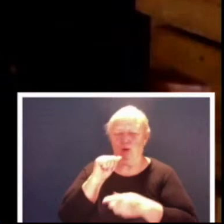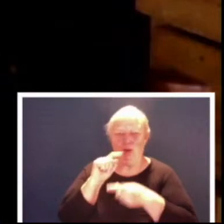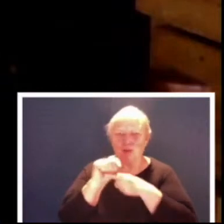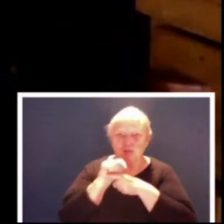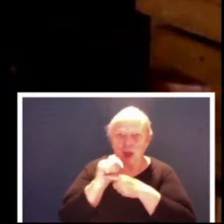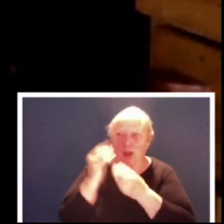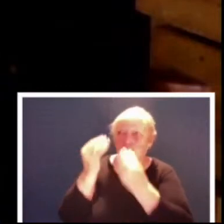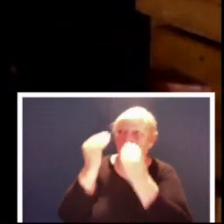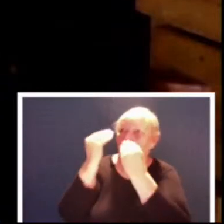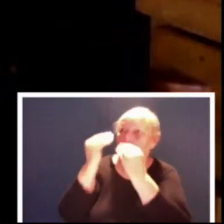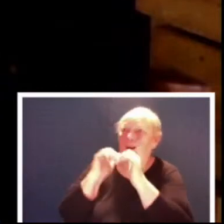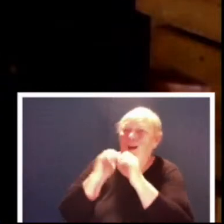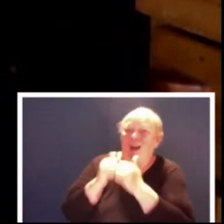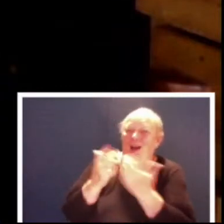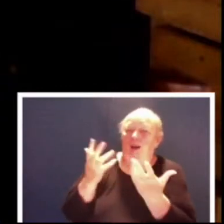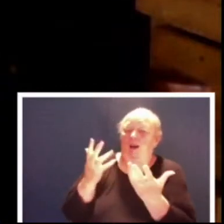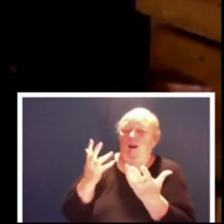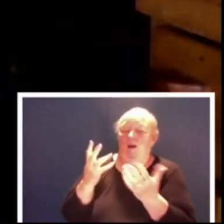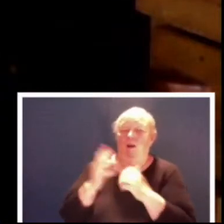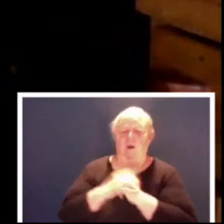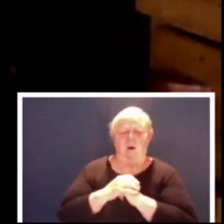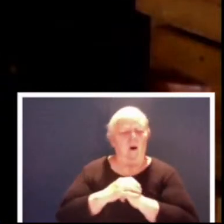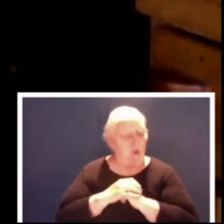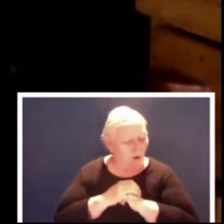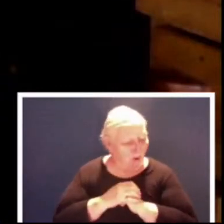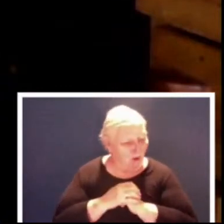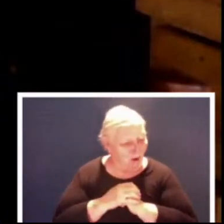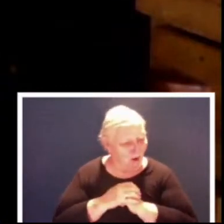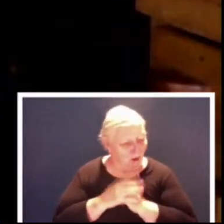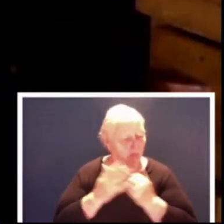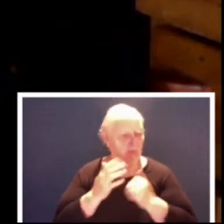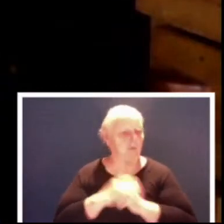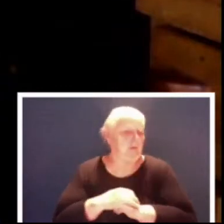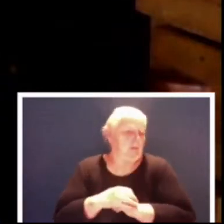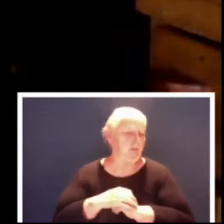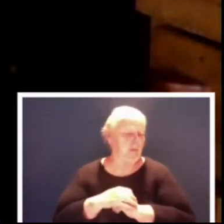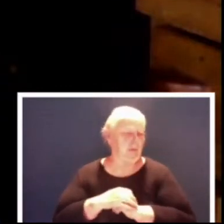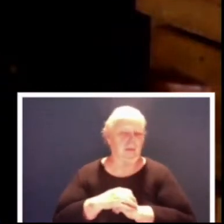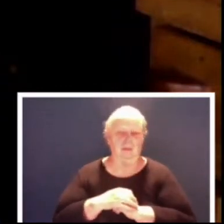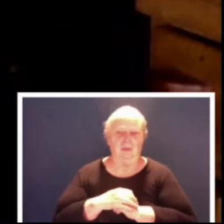Certain ones are good, certain ones are okay. Like, all of that. If we take it out of the box